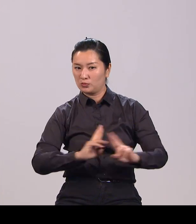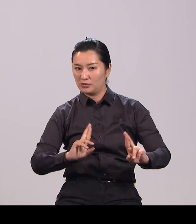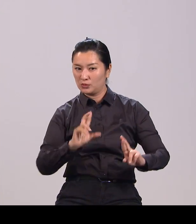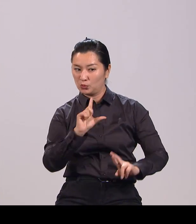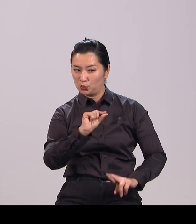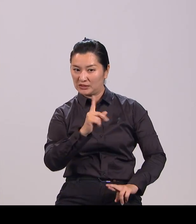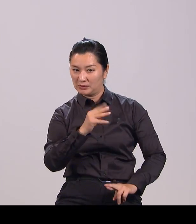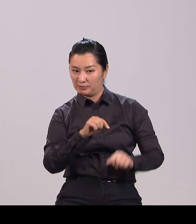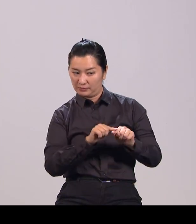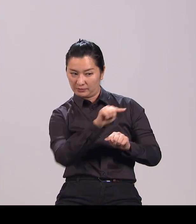Can be done, but not easy.